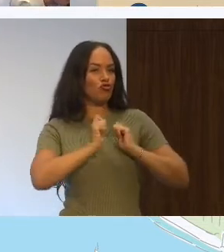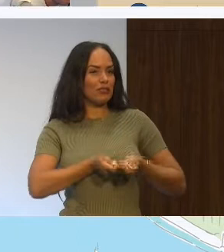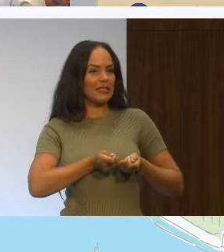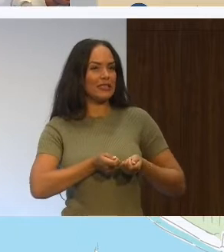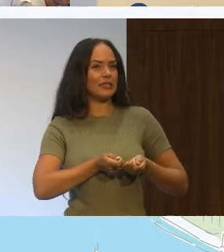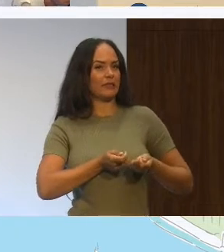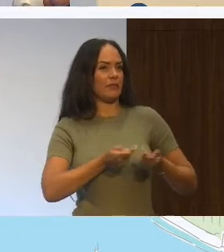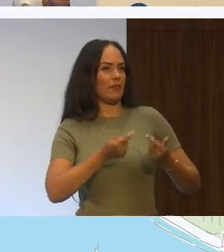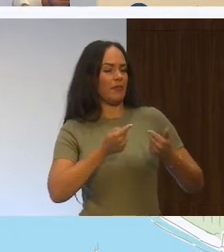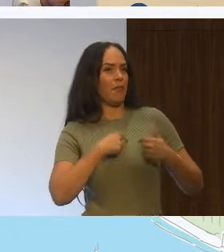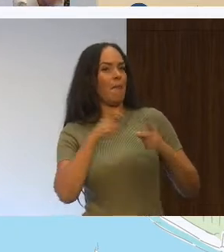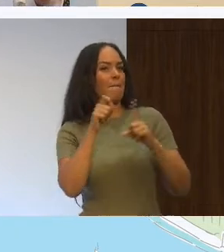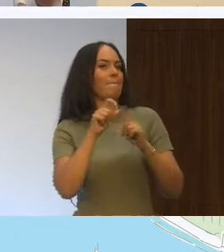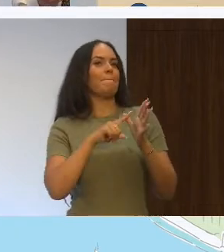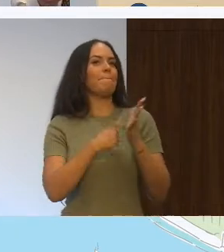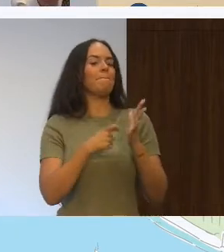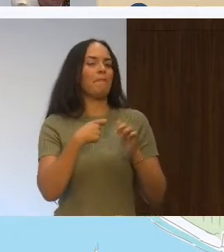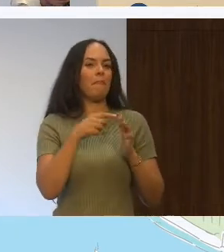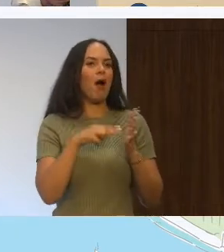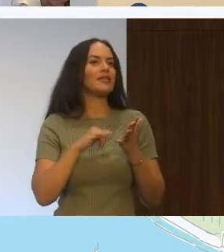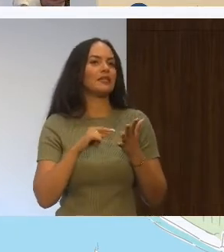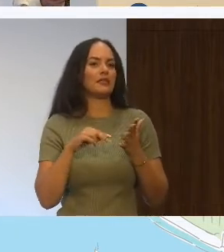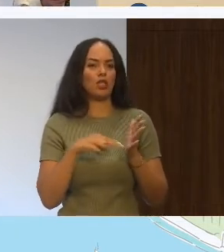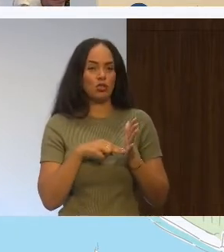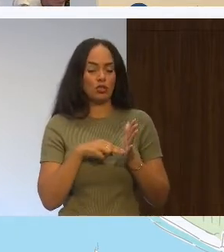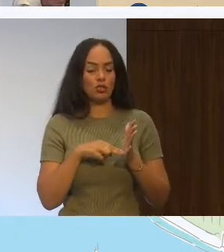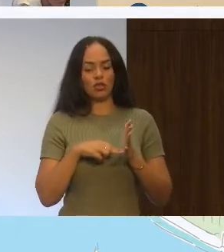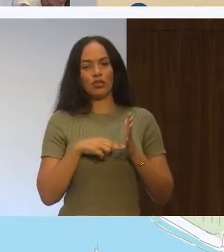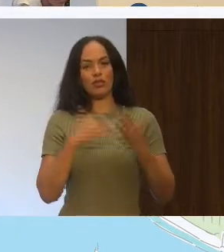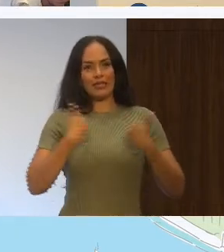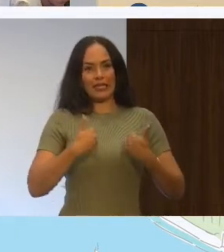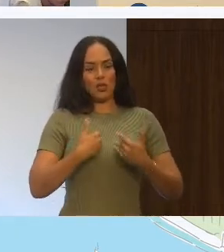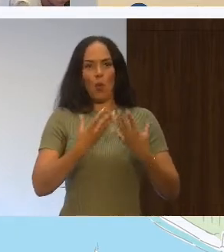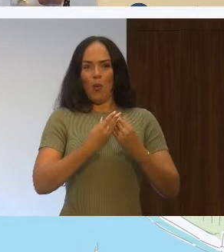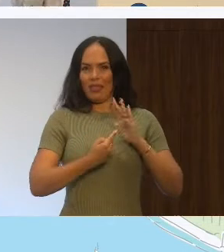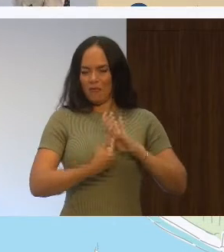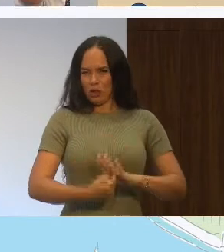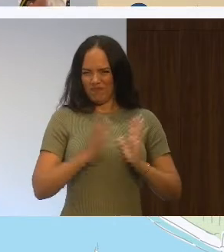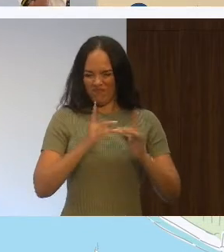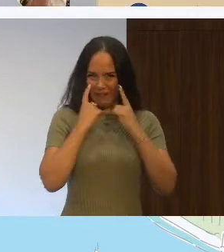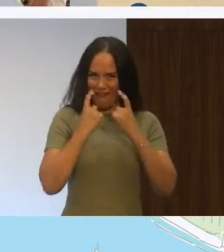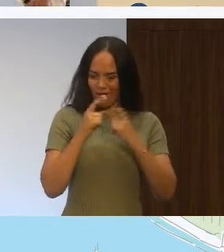Parkinson's disease and severe forms of depression. Okay. And they're generally well tolerated.